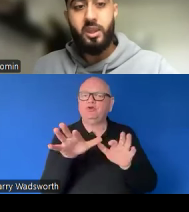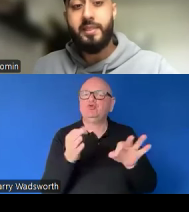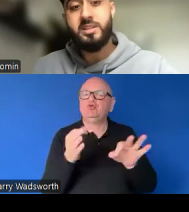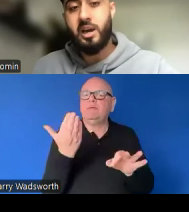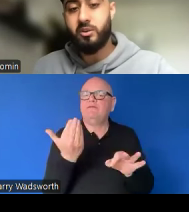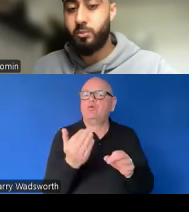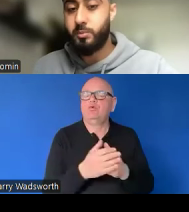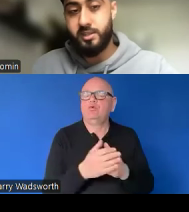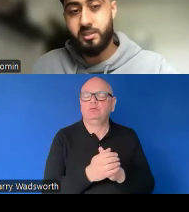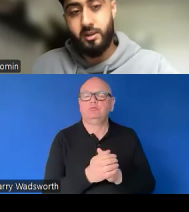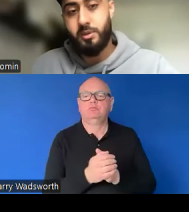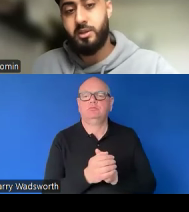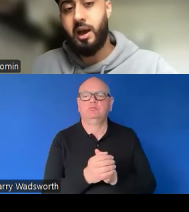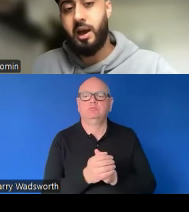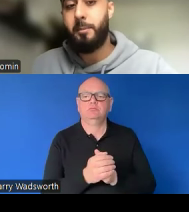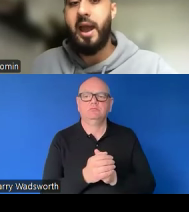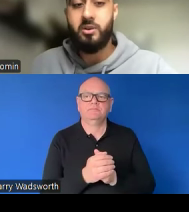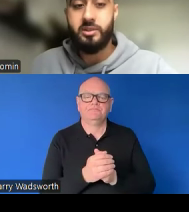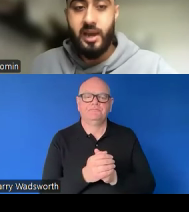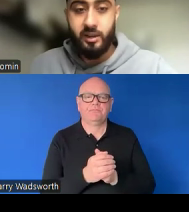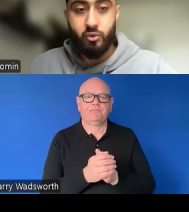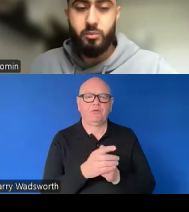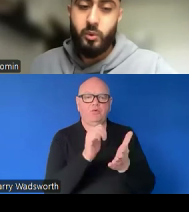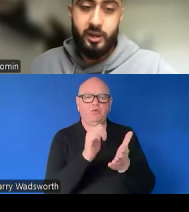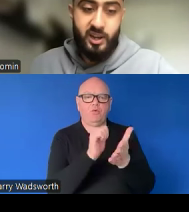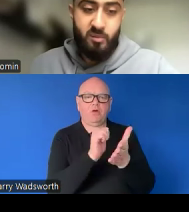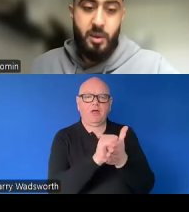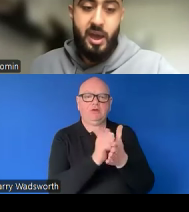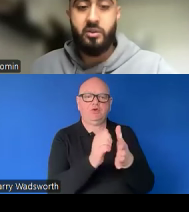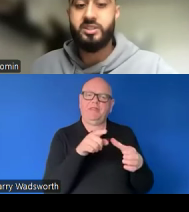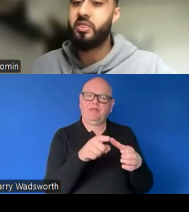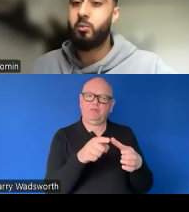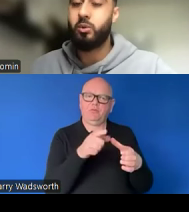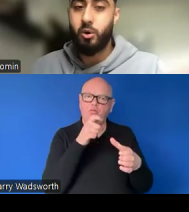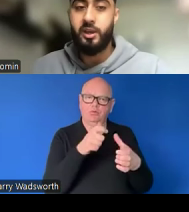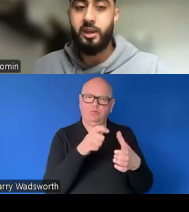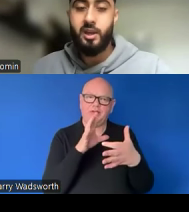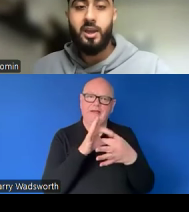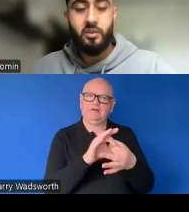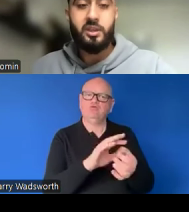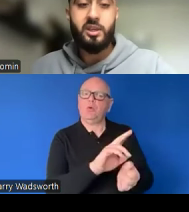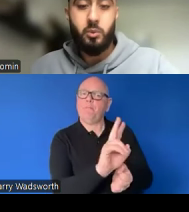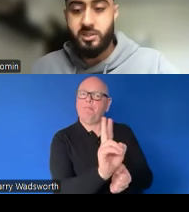In this ad group, this is going to be our parents ad group, we're going to name it parents and then we'll put in the keywords